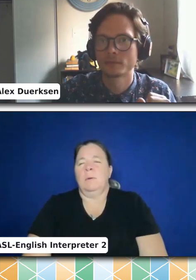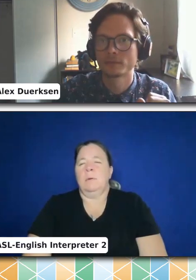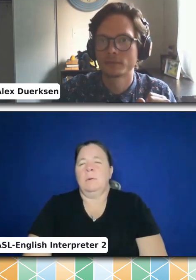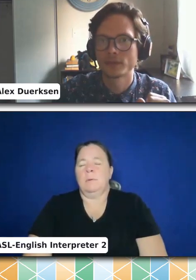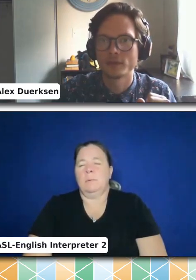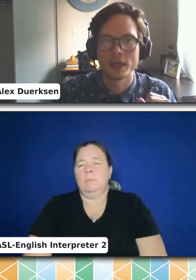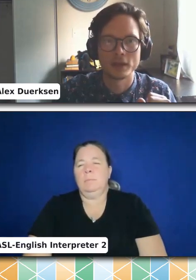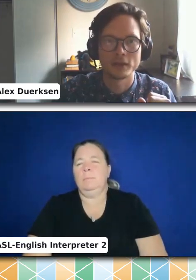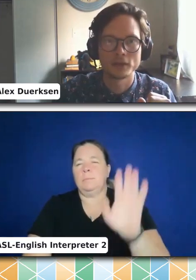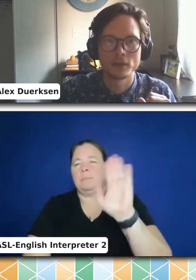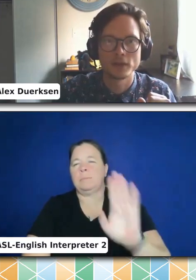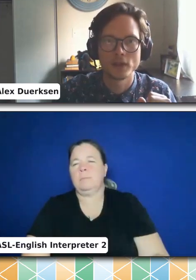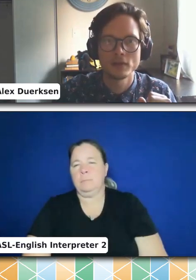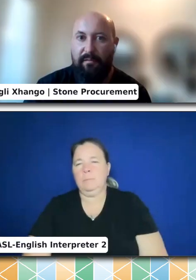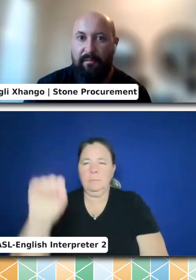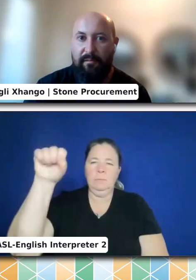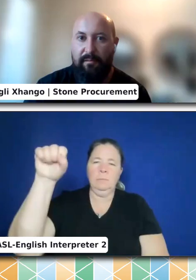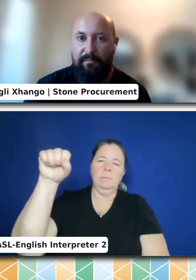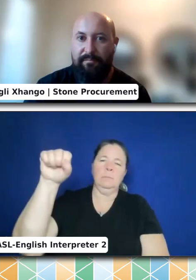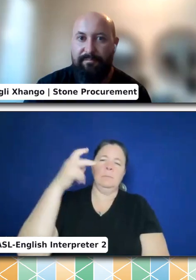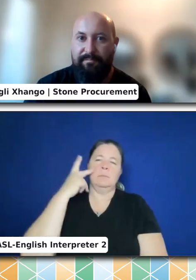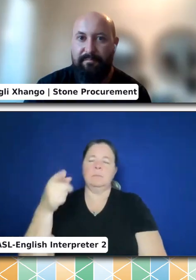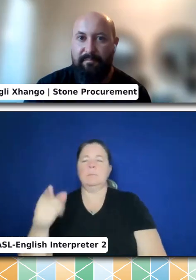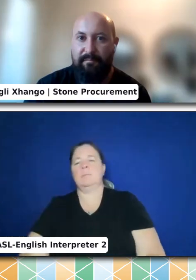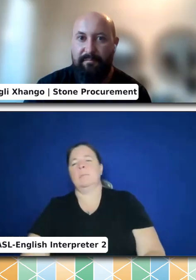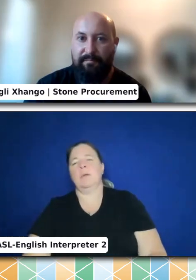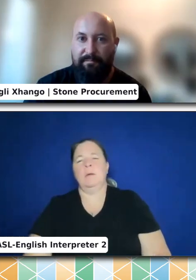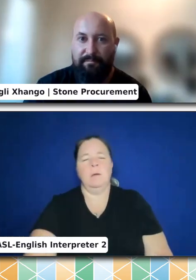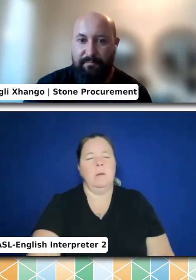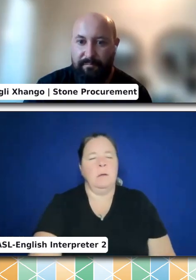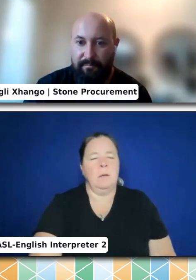So that our interpreter can see you. There we go.